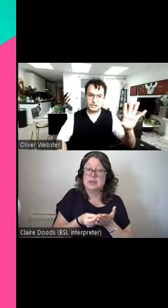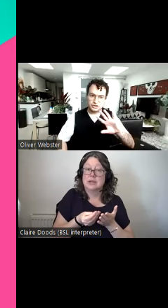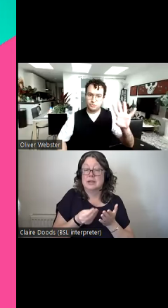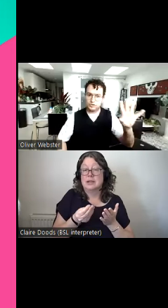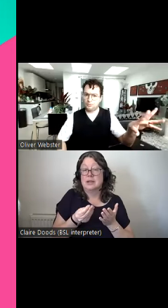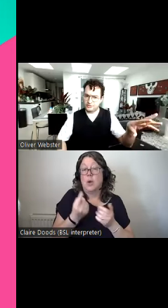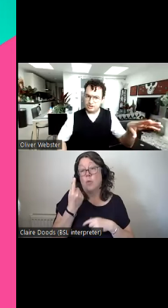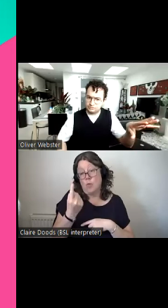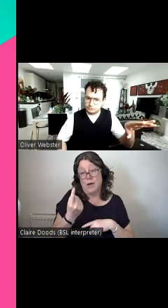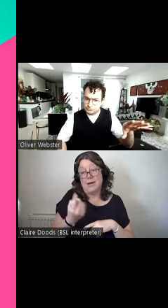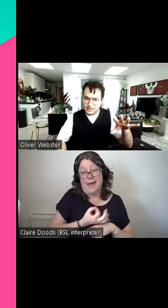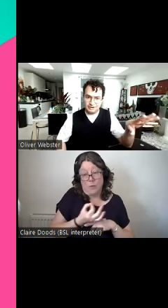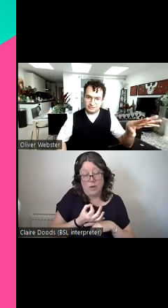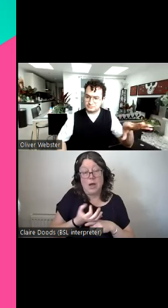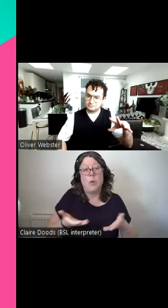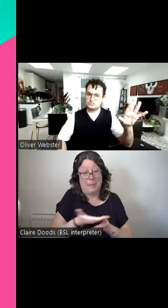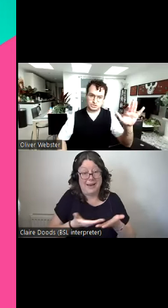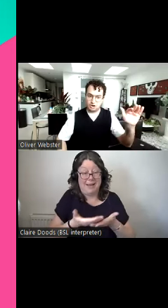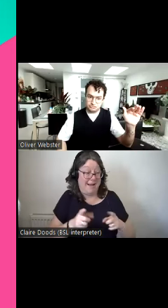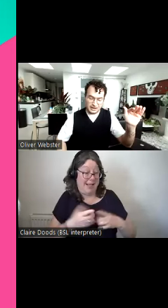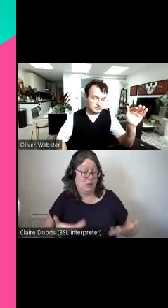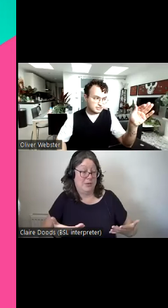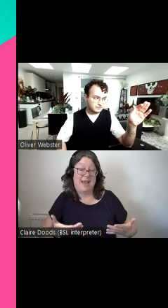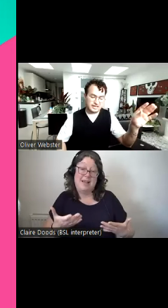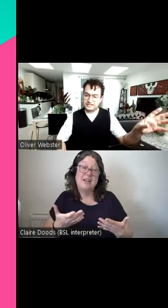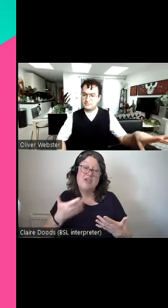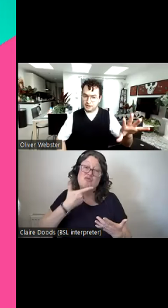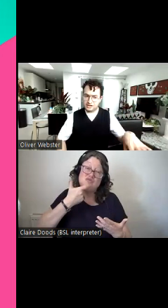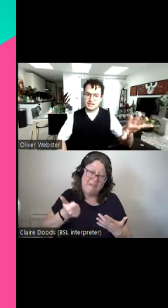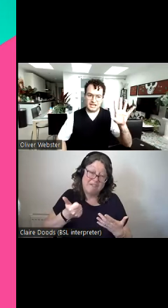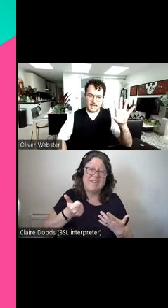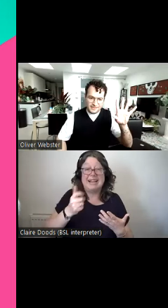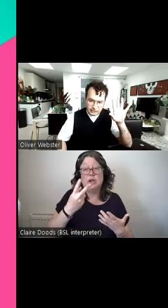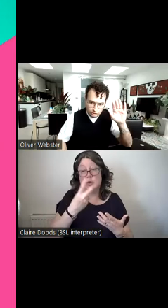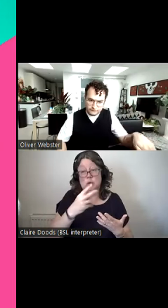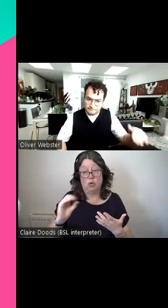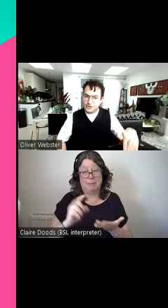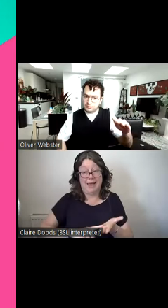a one-hour webinar will be around £200 plus VAT, but there's a lot of variables,